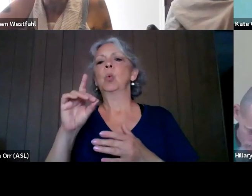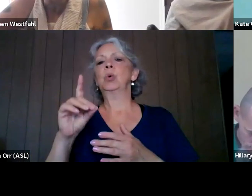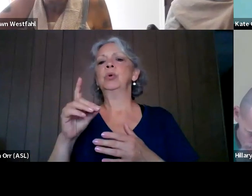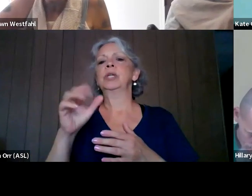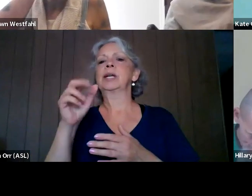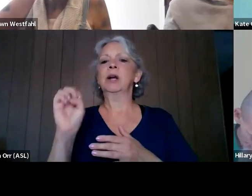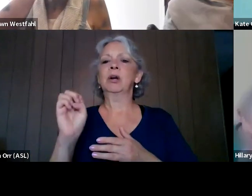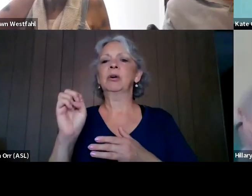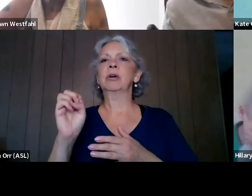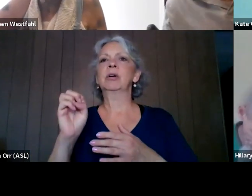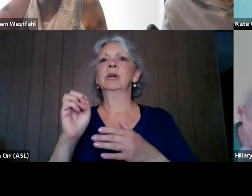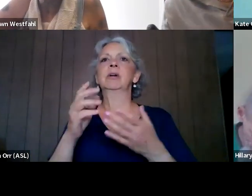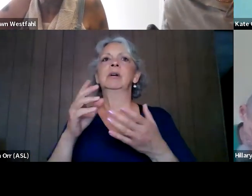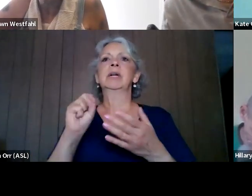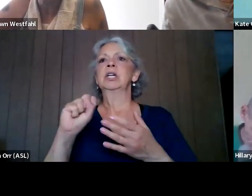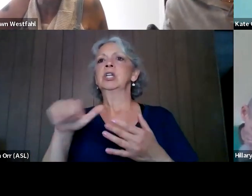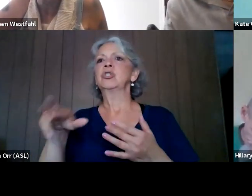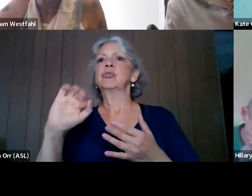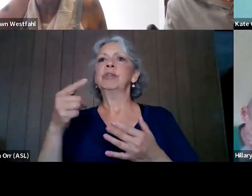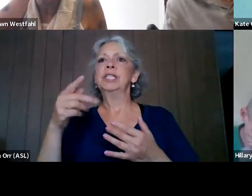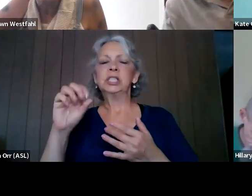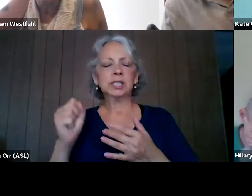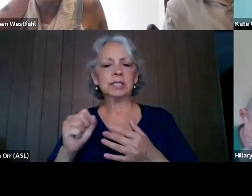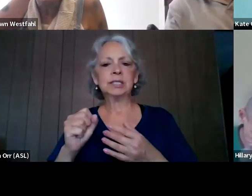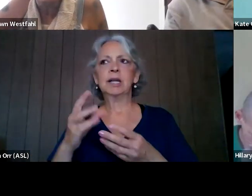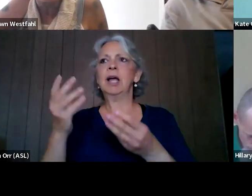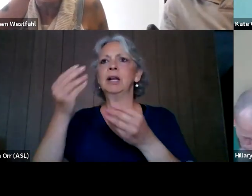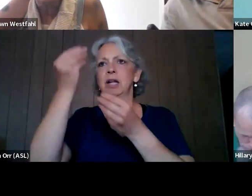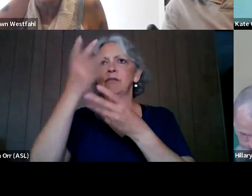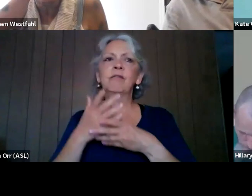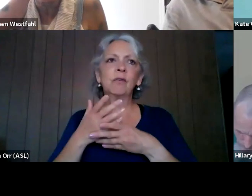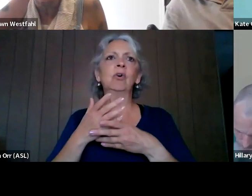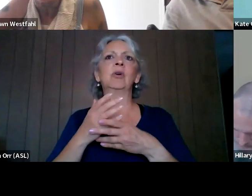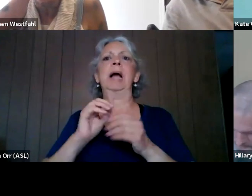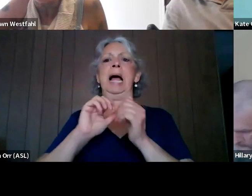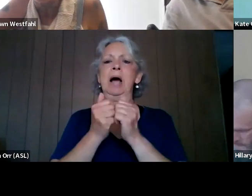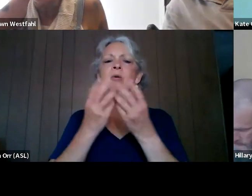we need to pass on everything we learned one by one. It's just so important